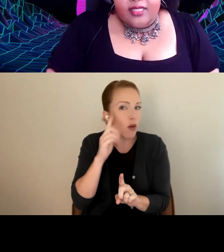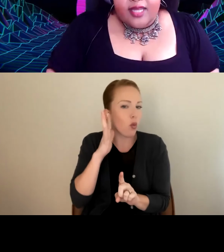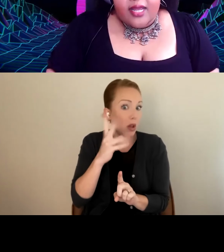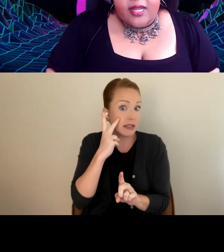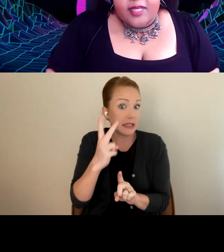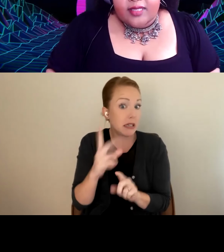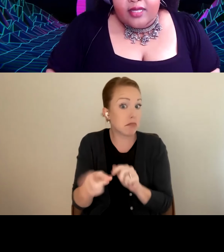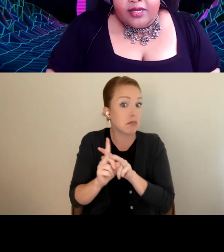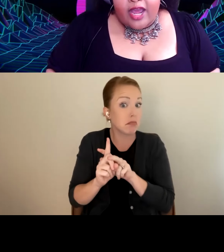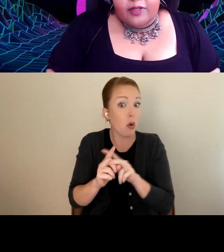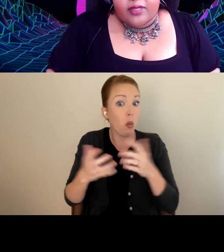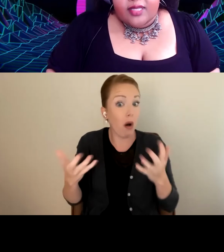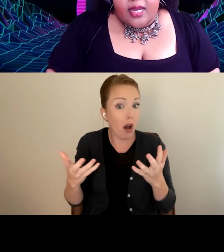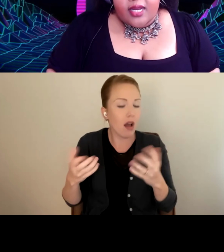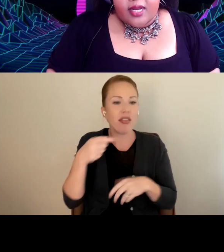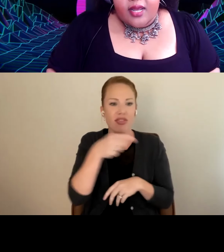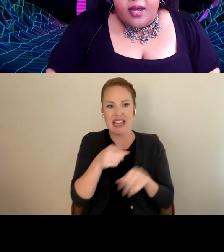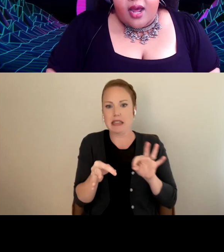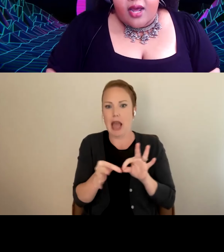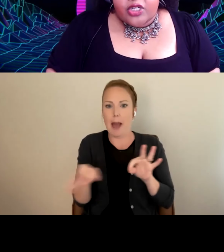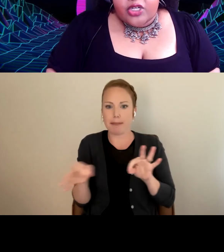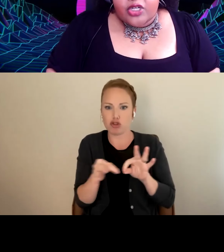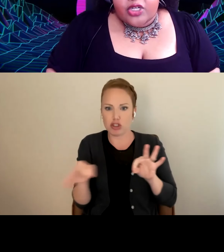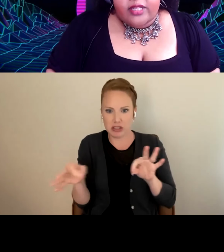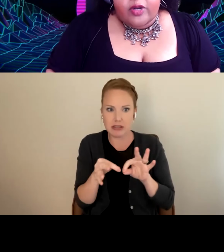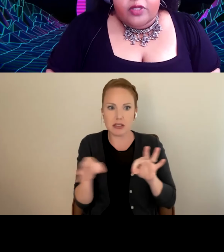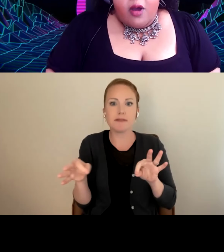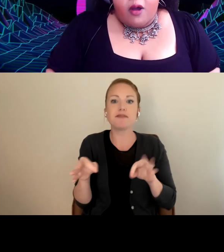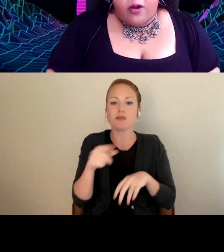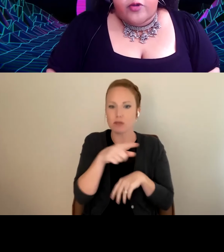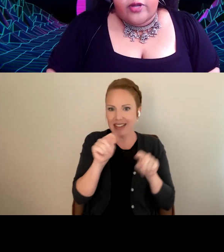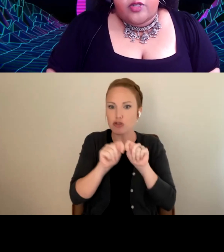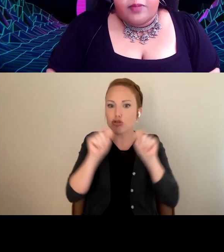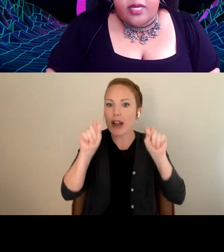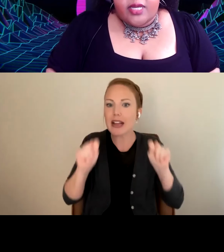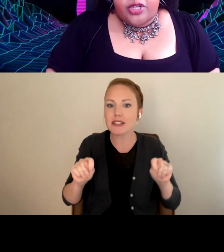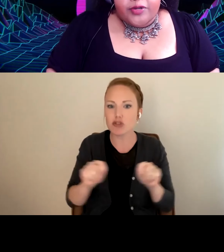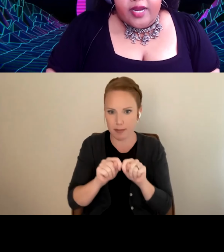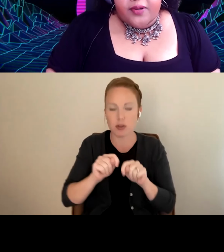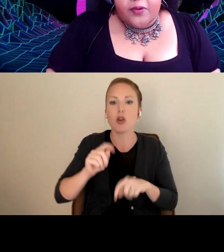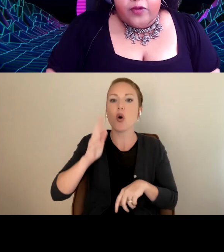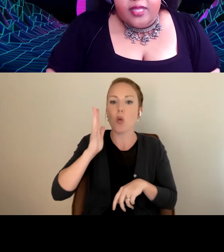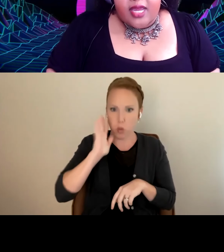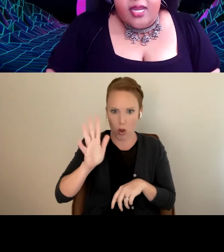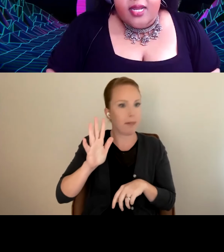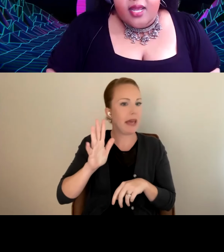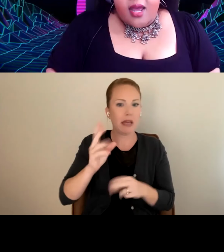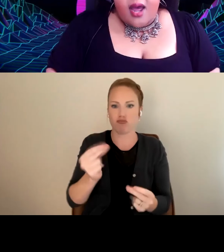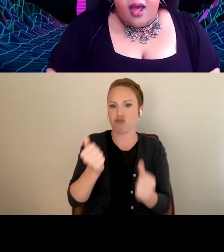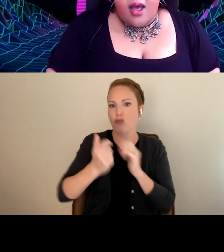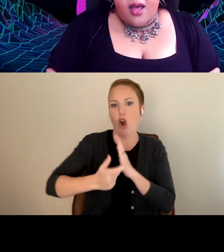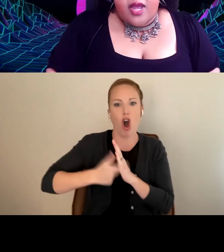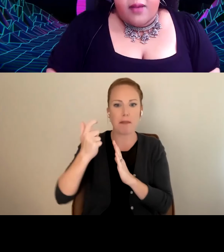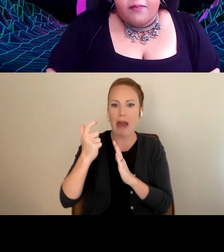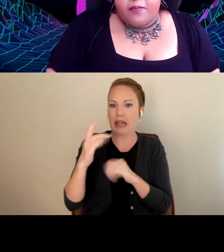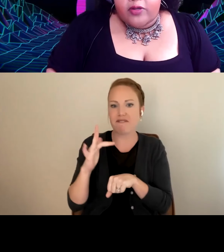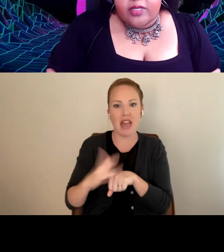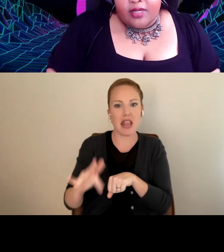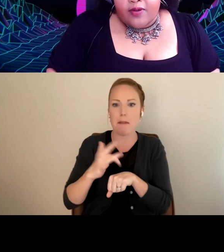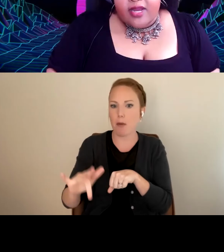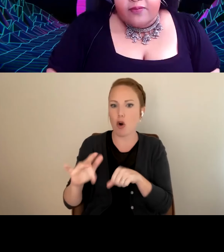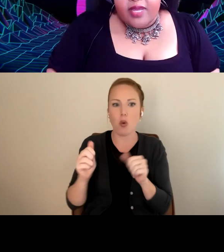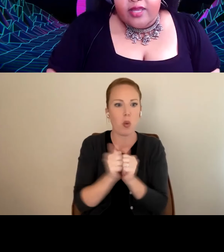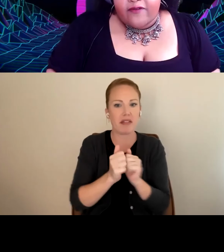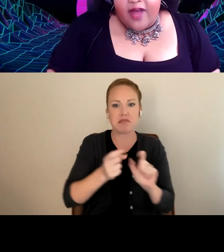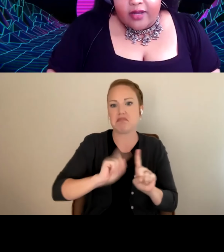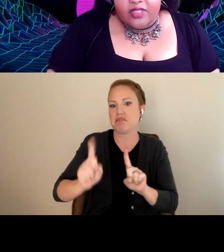that these captions and transcripts are going to be generated within multimedia files. So